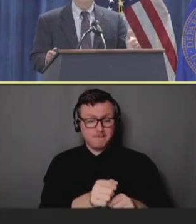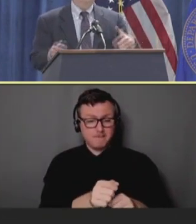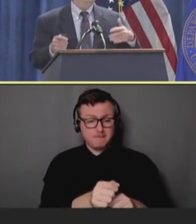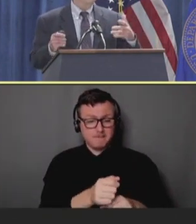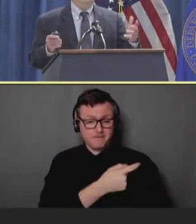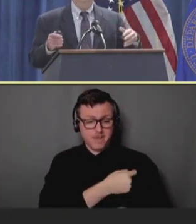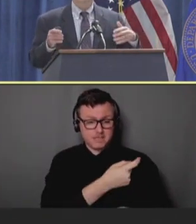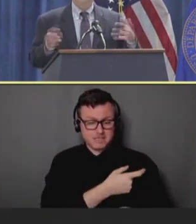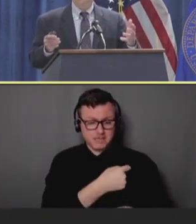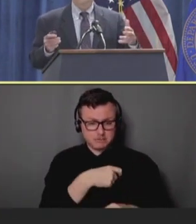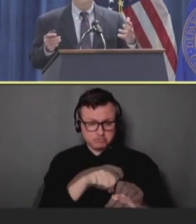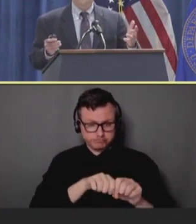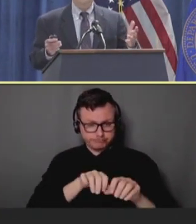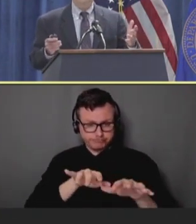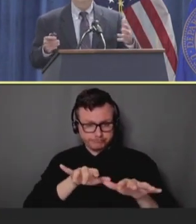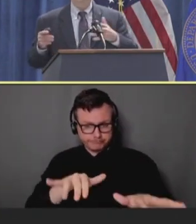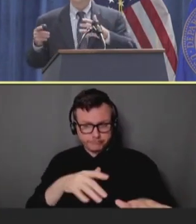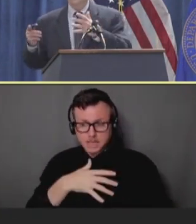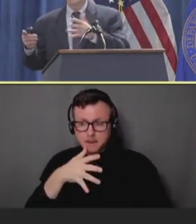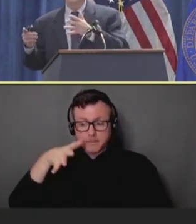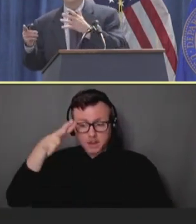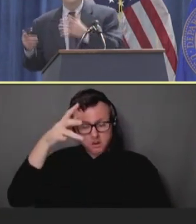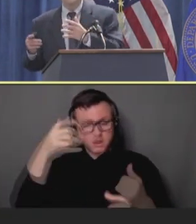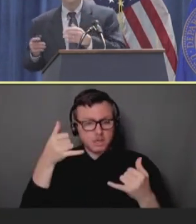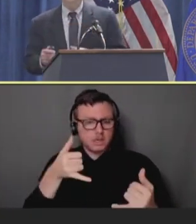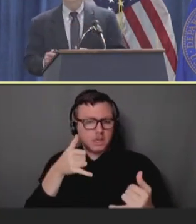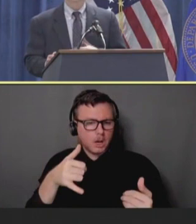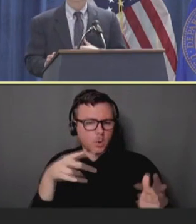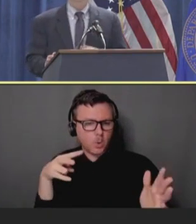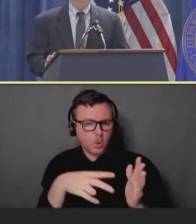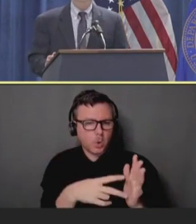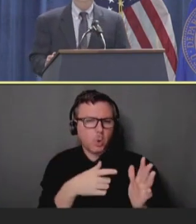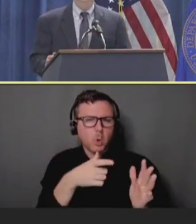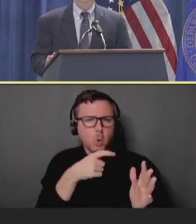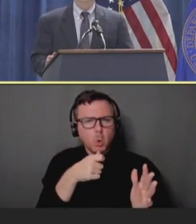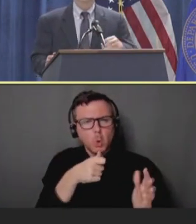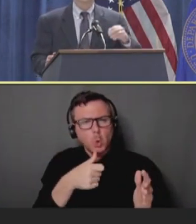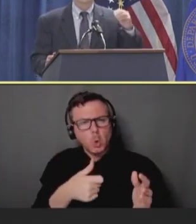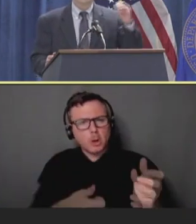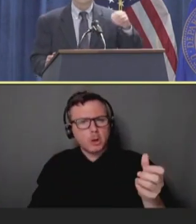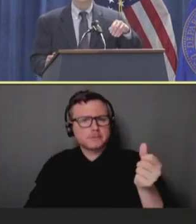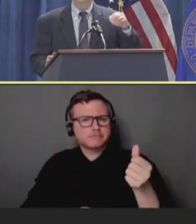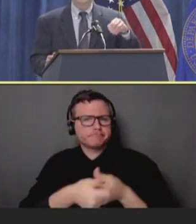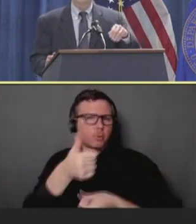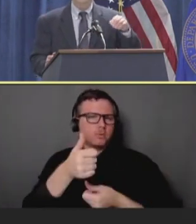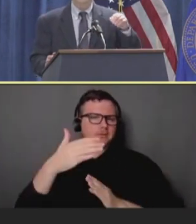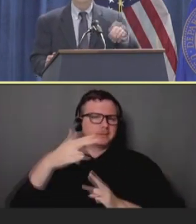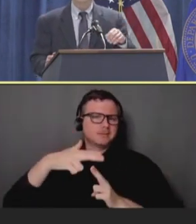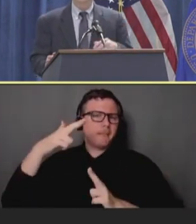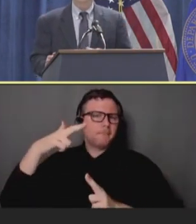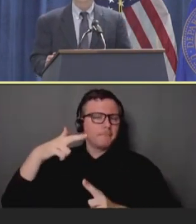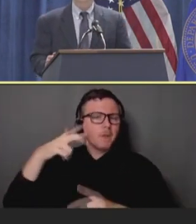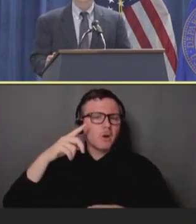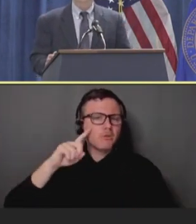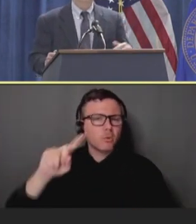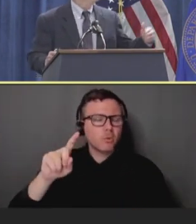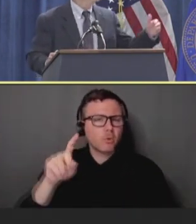when parents look at who is most at risk for COVID, what you basically begin to see is